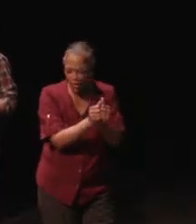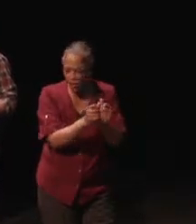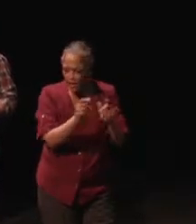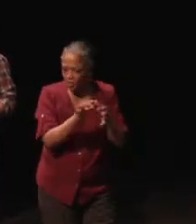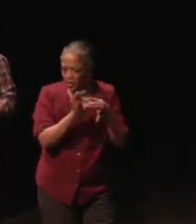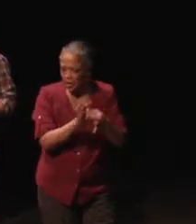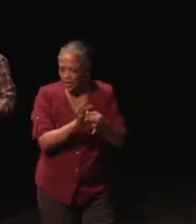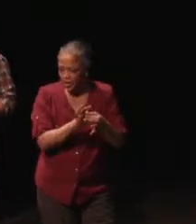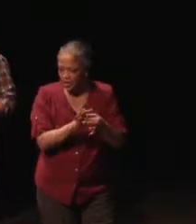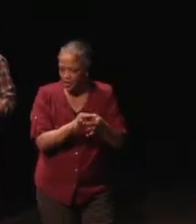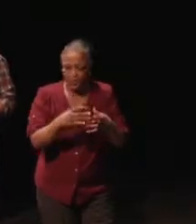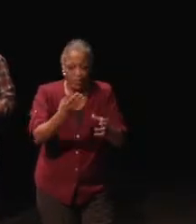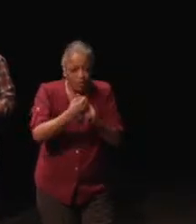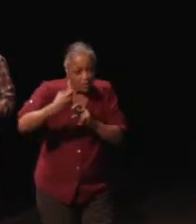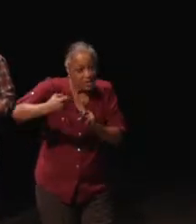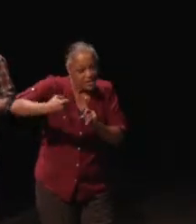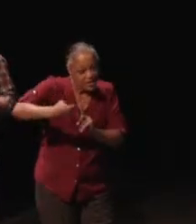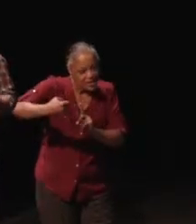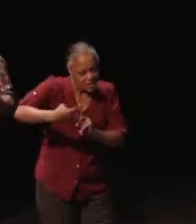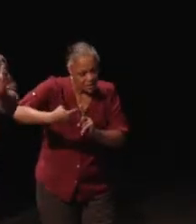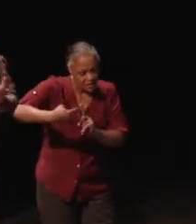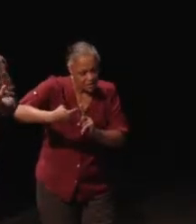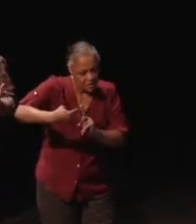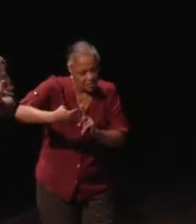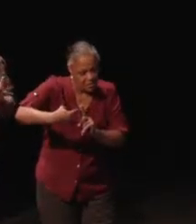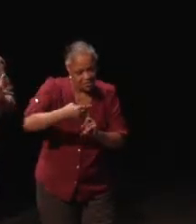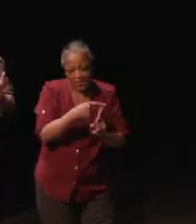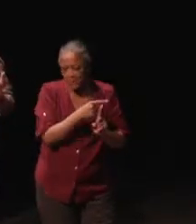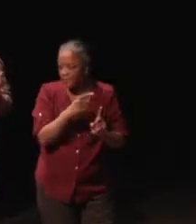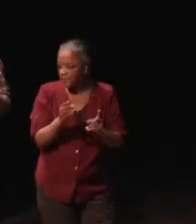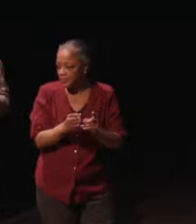issues that have to do with problems receiving a stimulus,